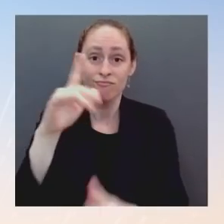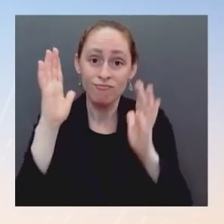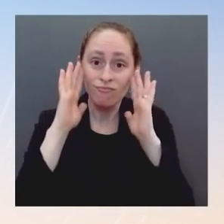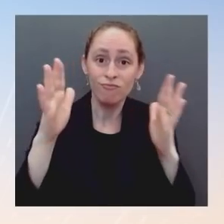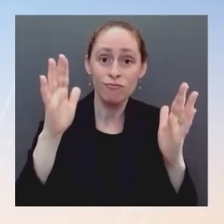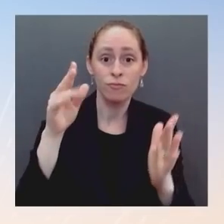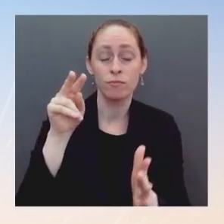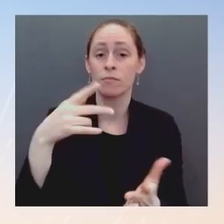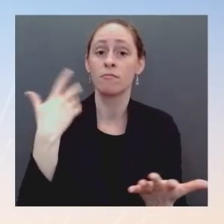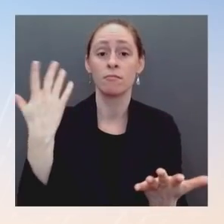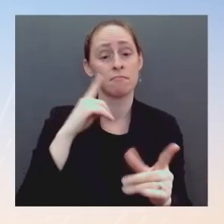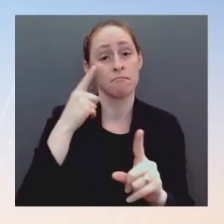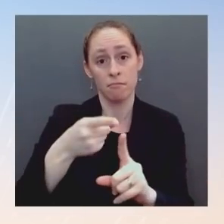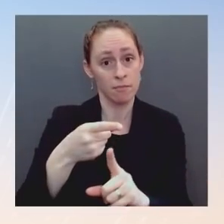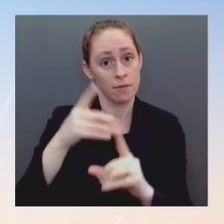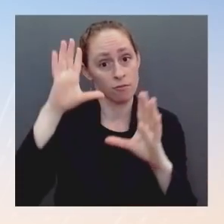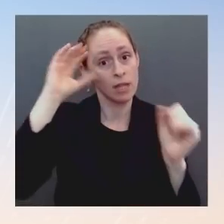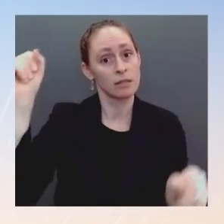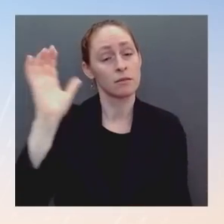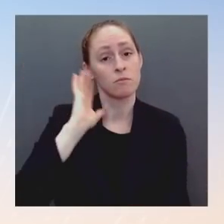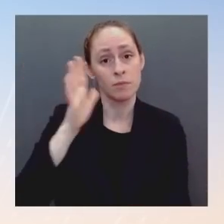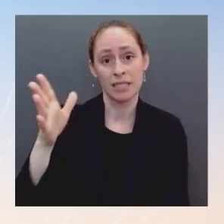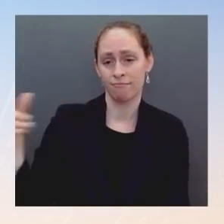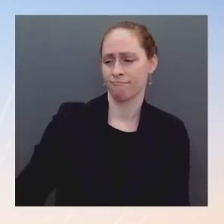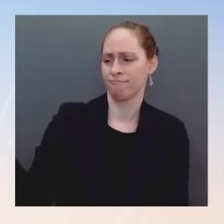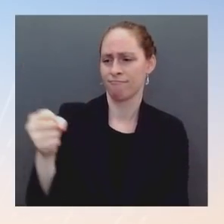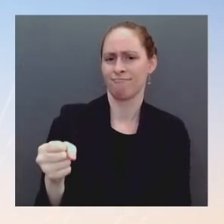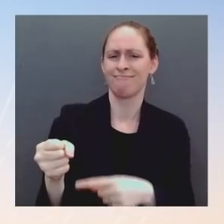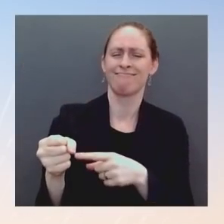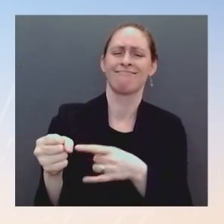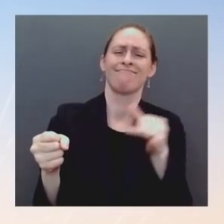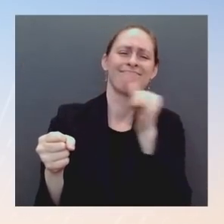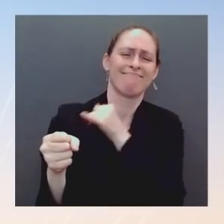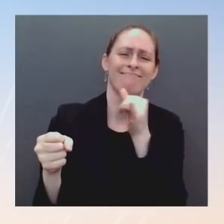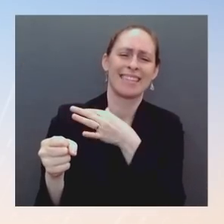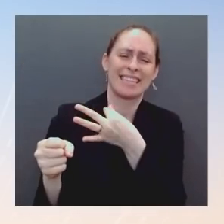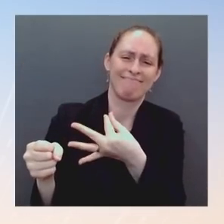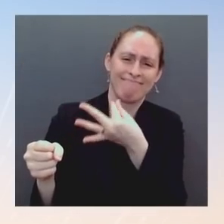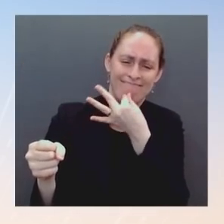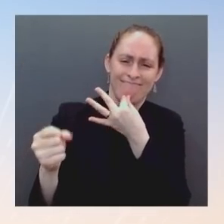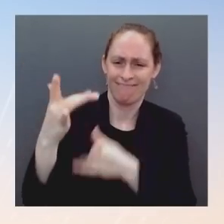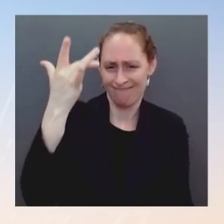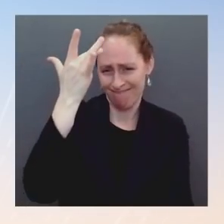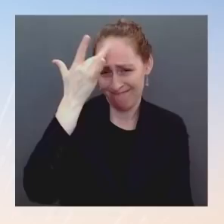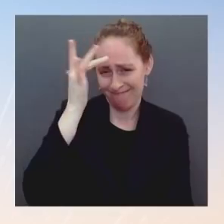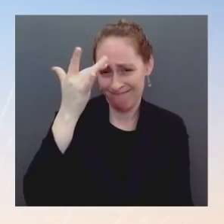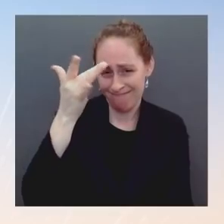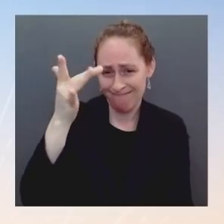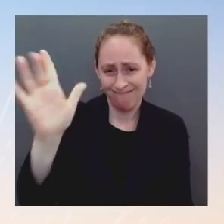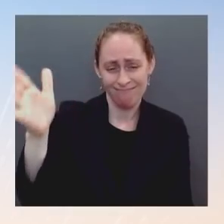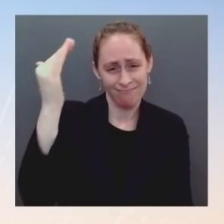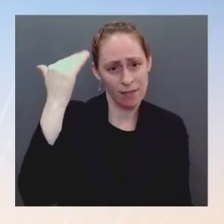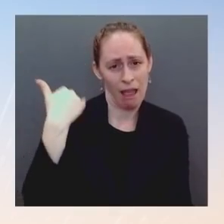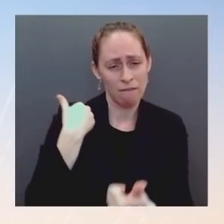and is eminently qualified to serve as a Supreme Court justice and someone who is eminently qualified to serve